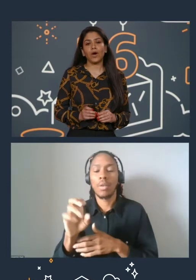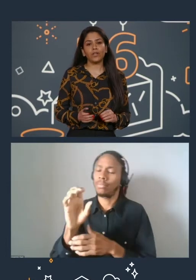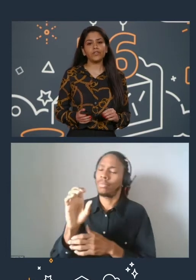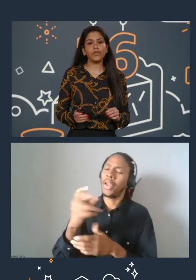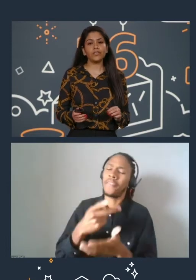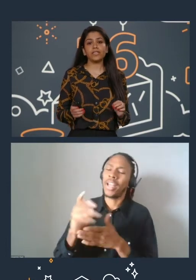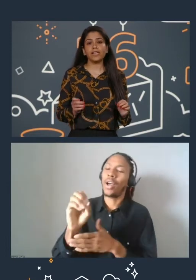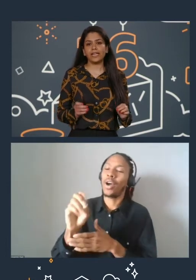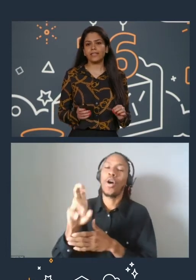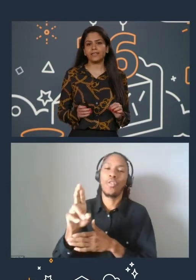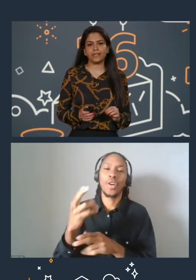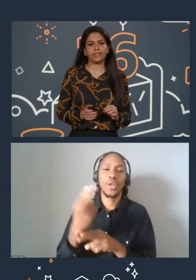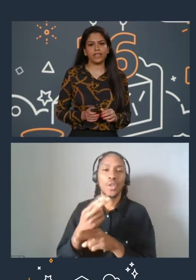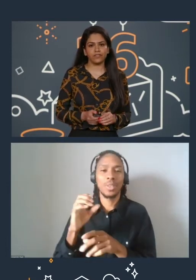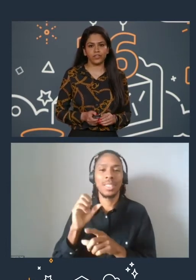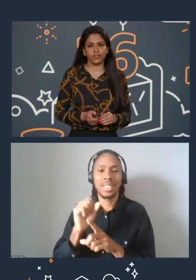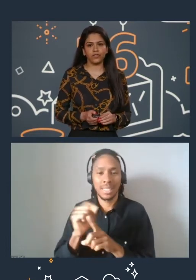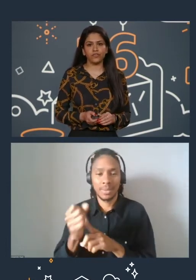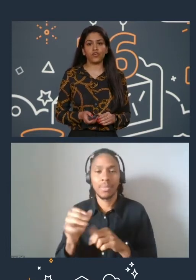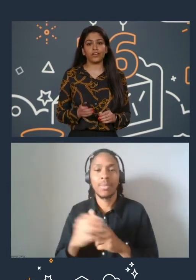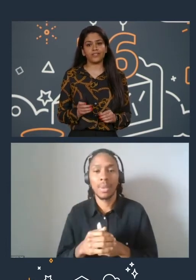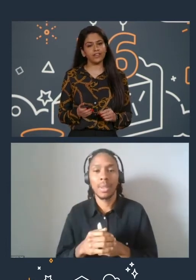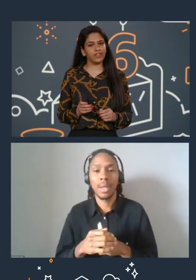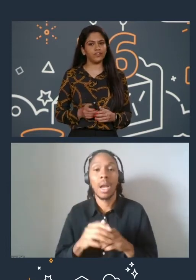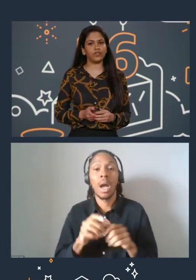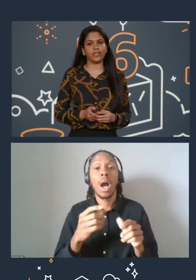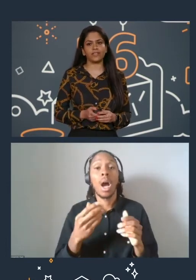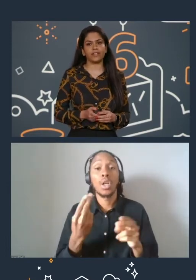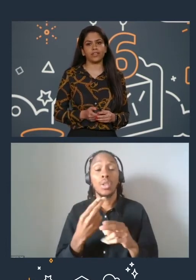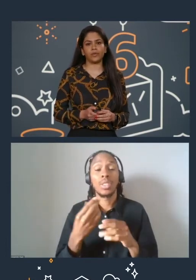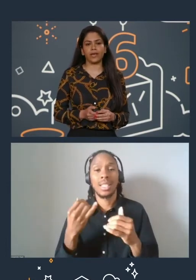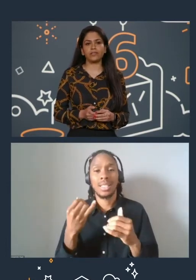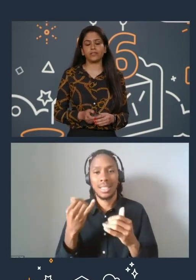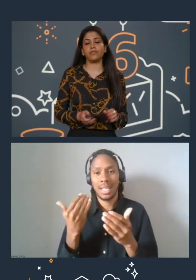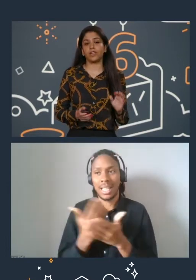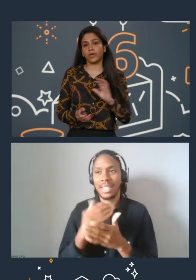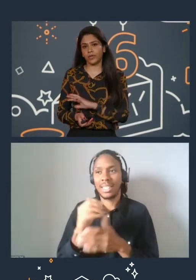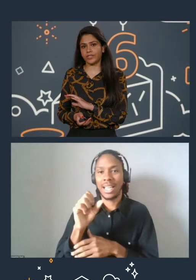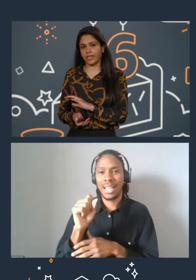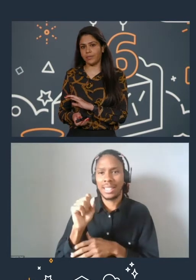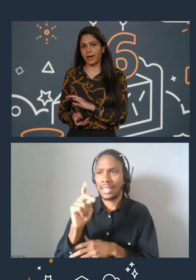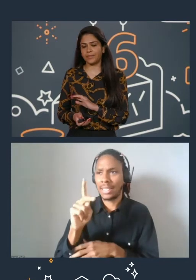Also use the latest SDK version for SigV4a signed request when you are using MRAP.